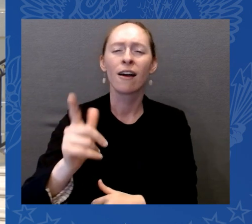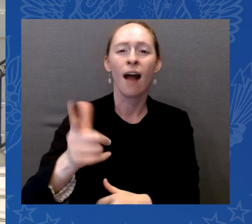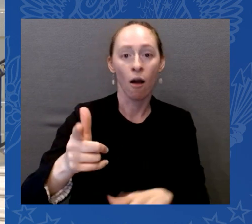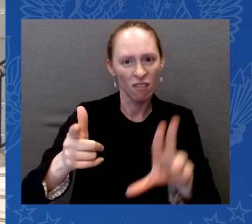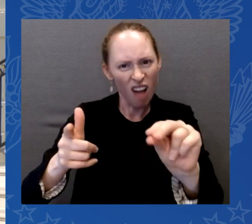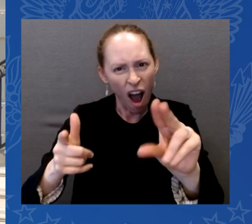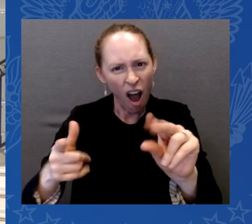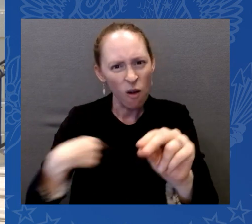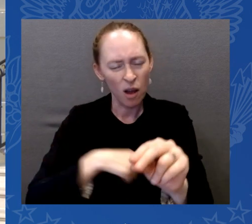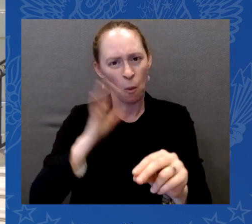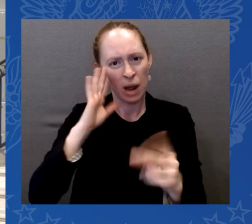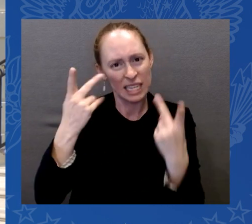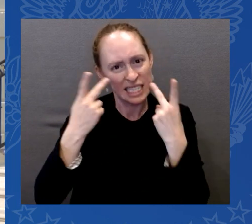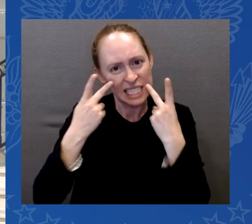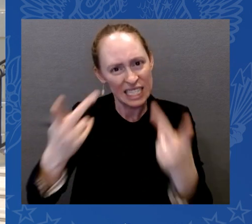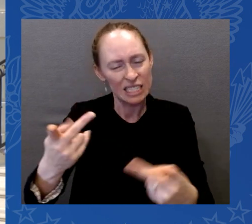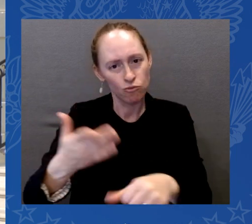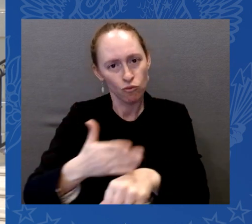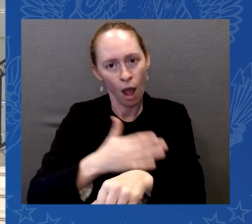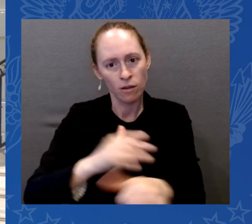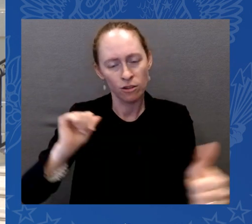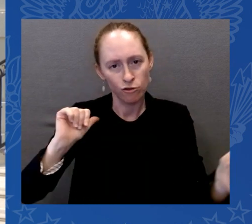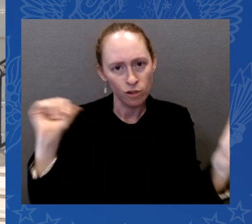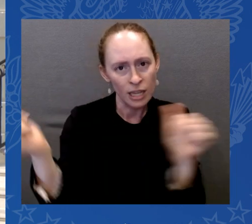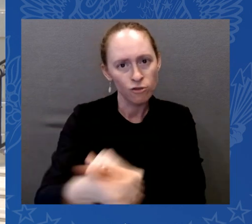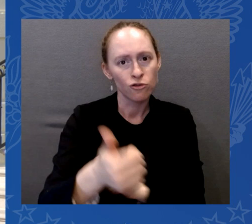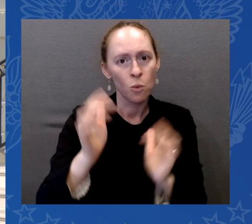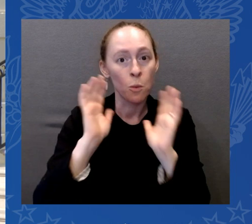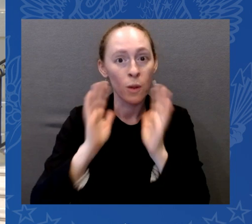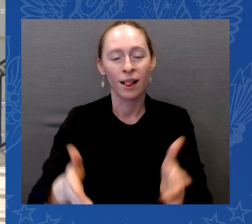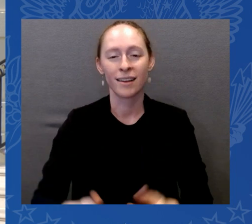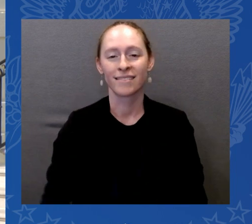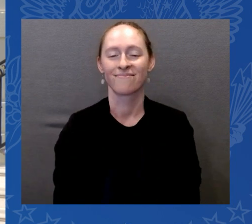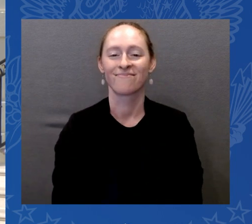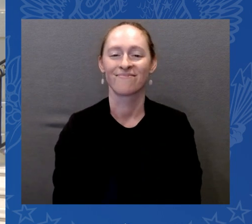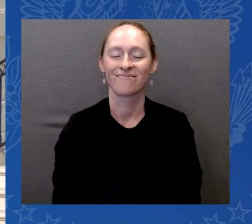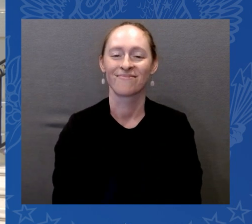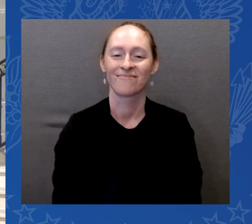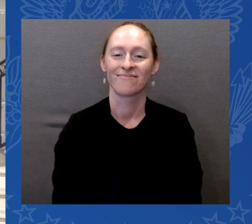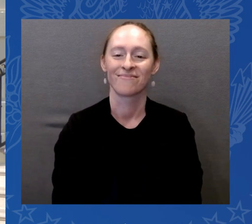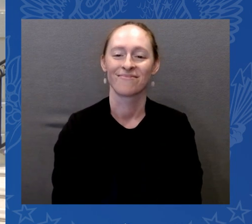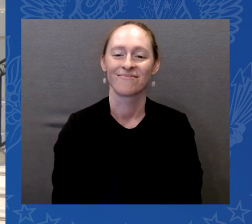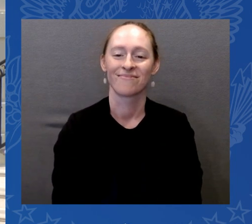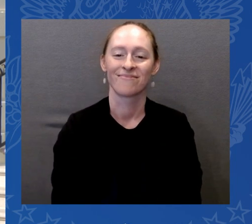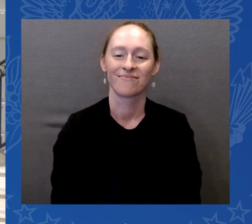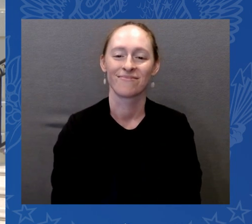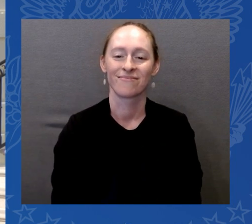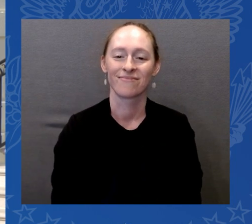Mr. President, over the past year and a half, you have reminded us time and time again